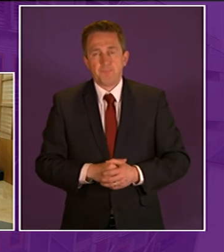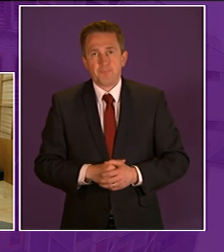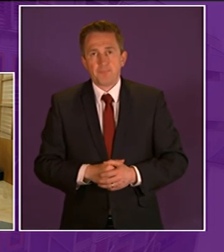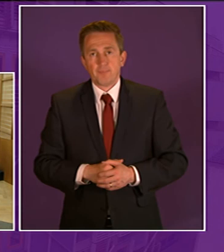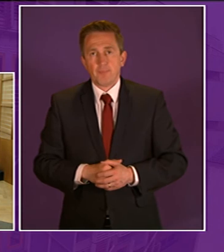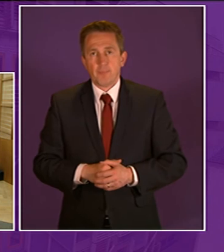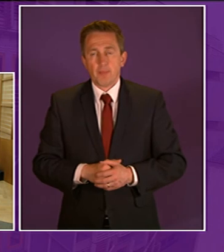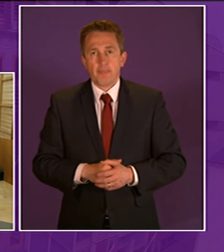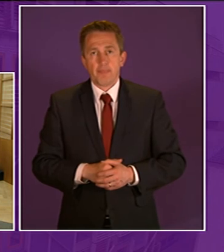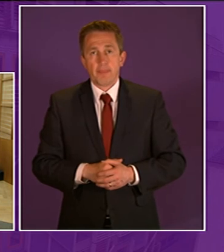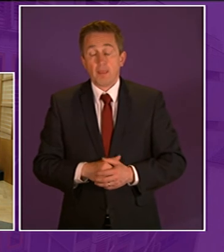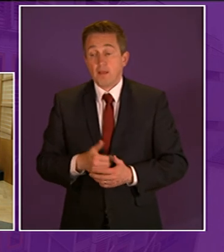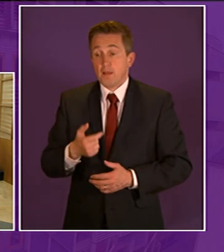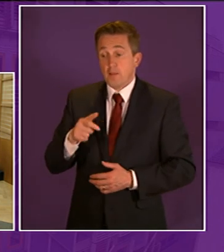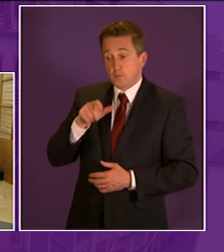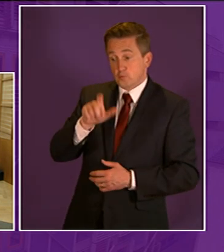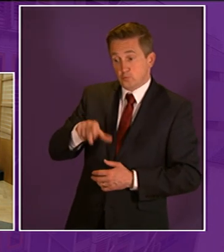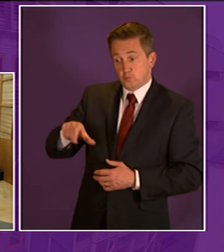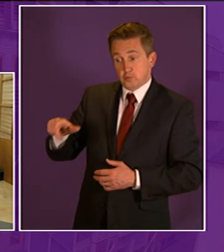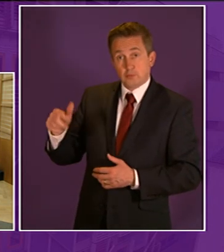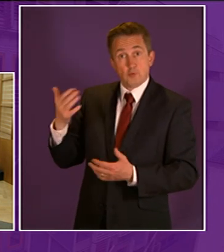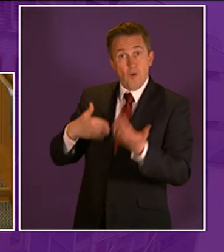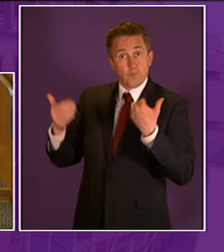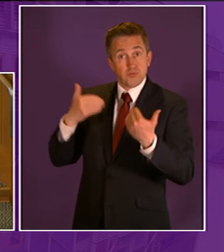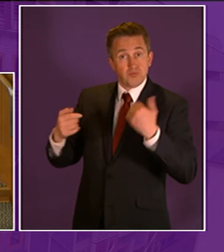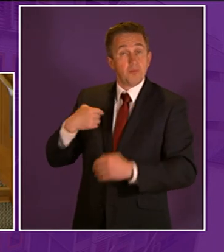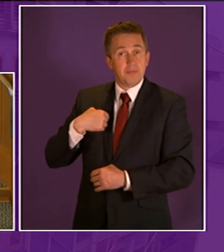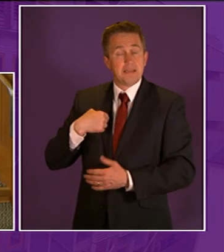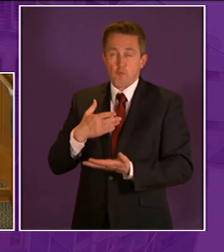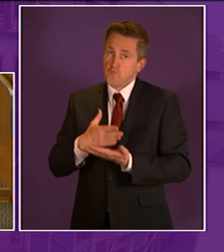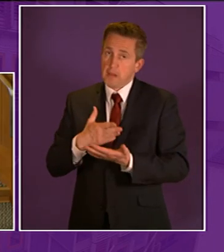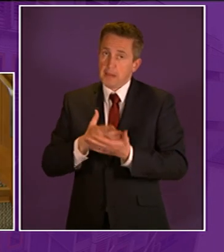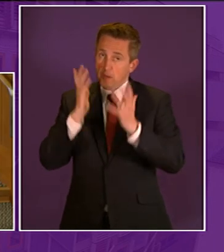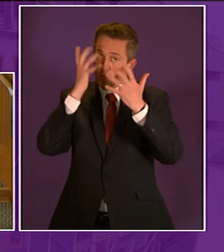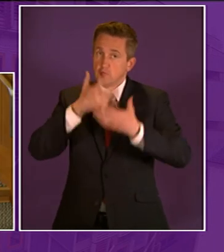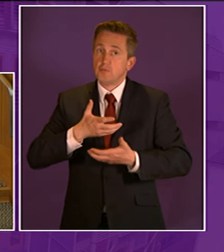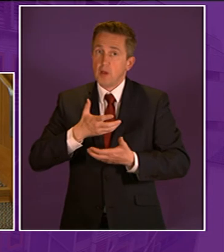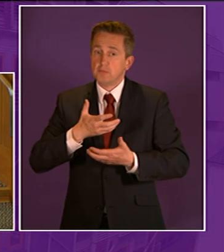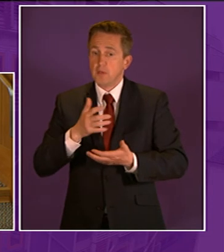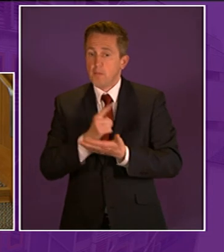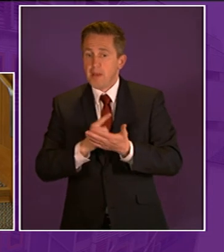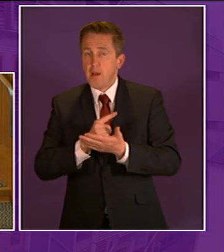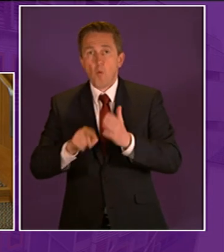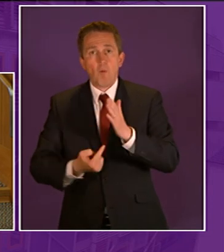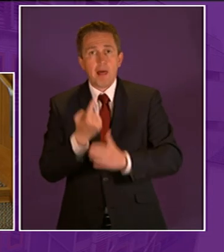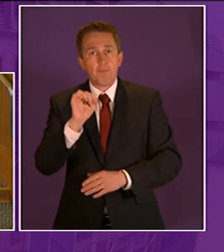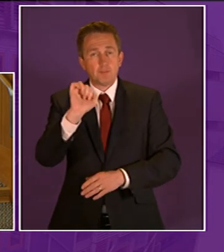those who have contacted Mr Greer, are deeply concerned about what is going to happen to their futures.